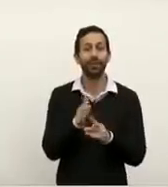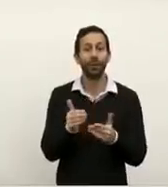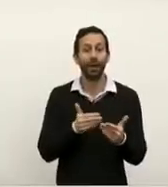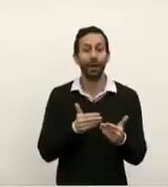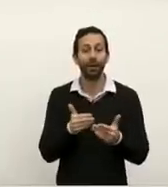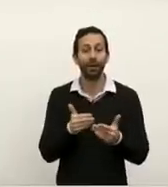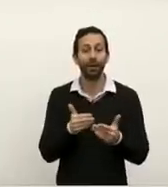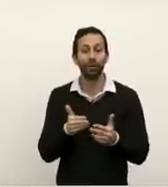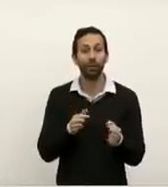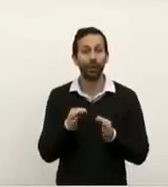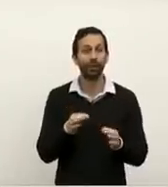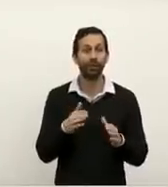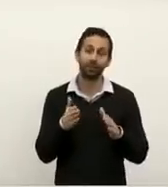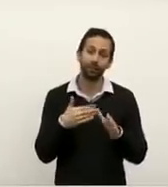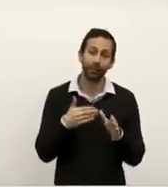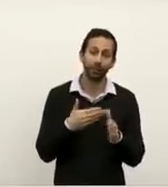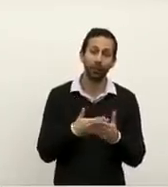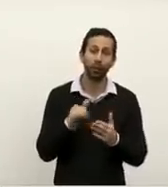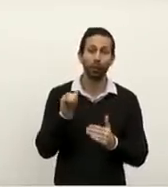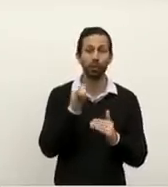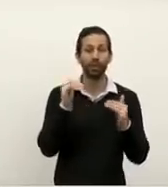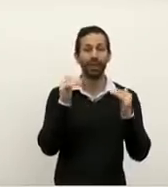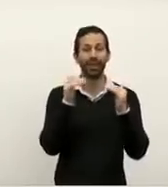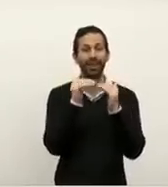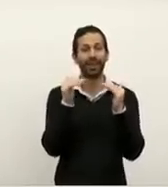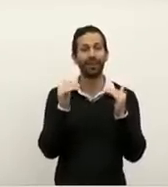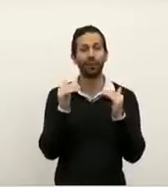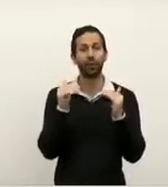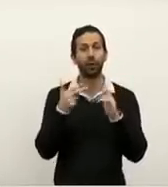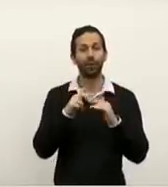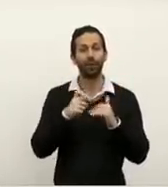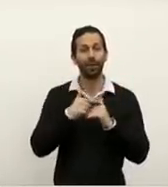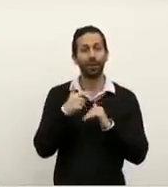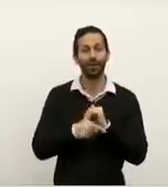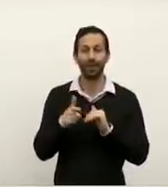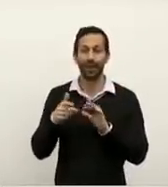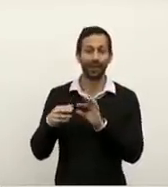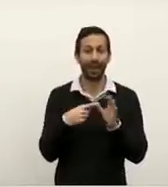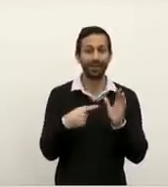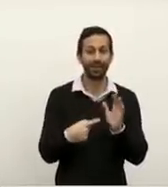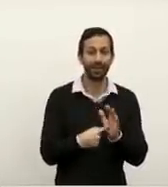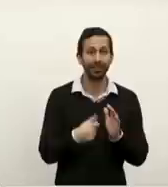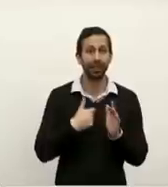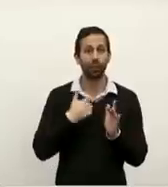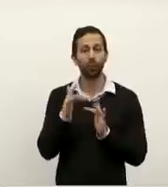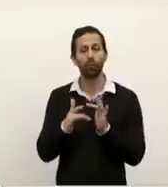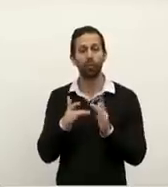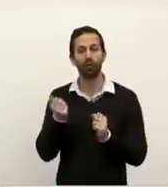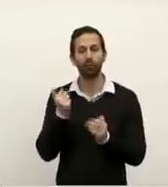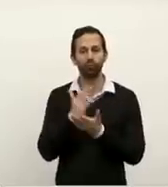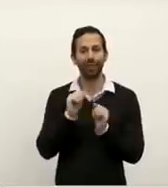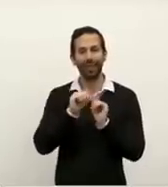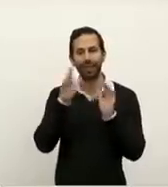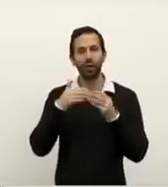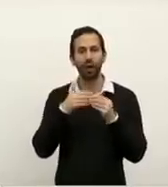as long as, depending upon which level of complexity that AT falls into, our website's got some really clear guidelines